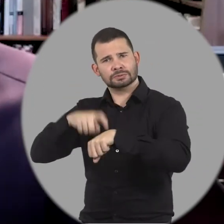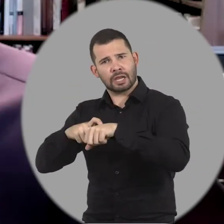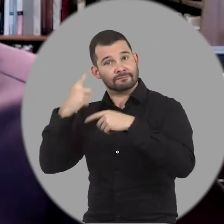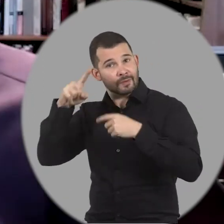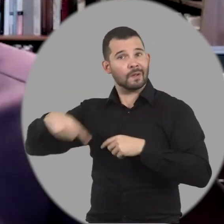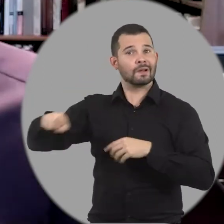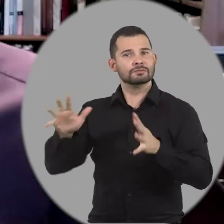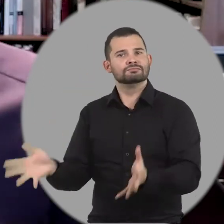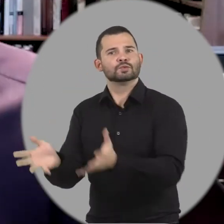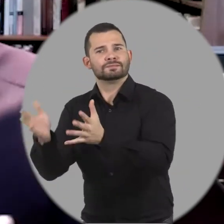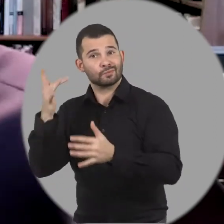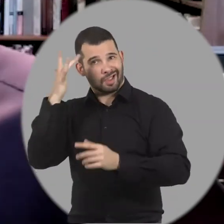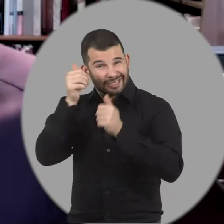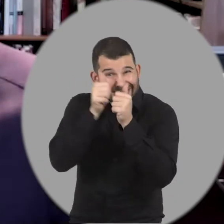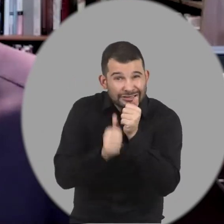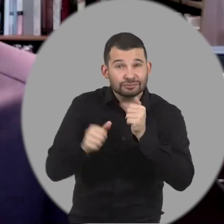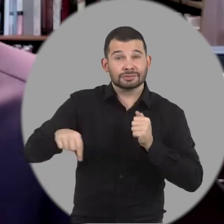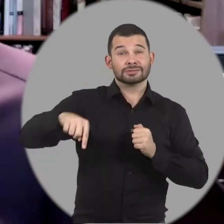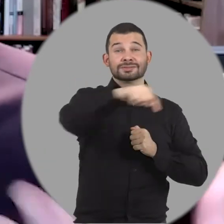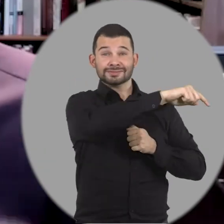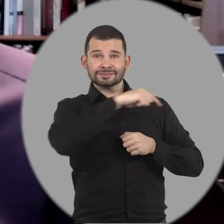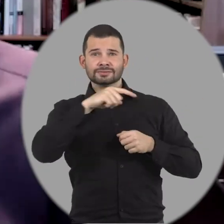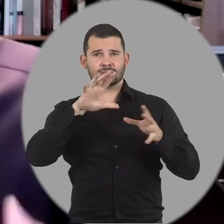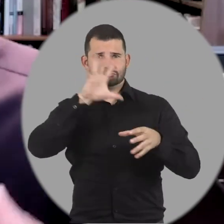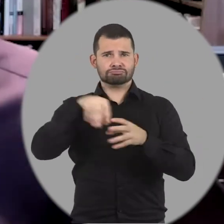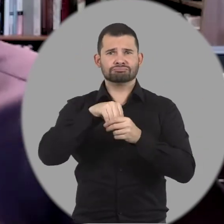is part of a movement. Usually several but if we take the disability movement